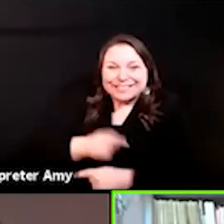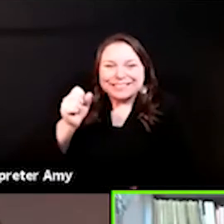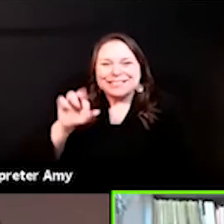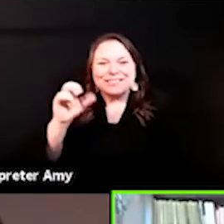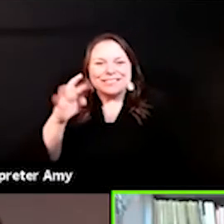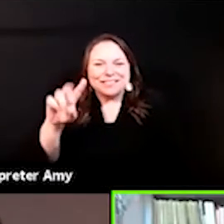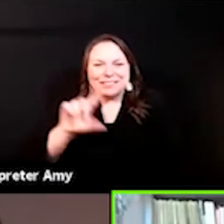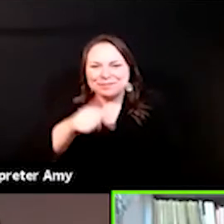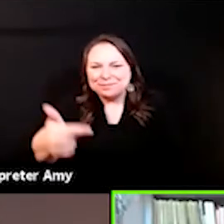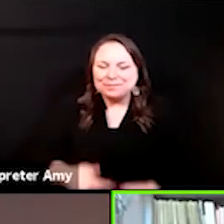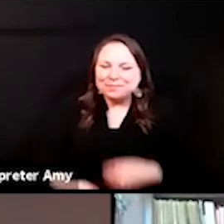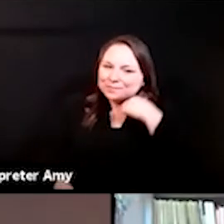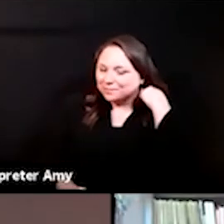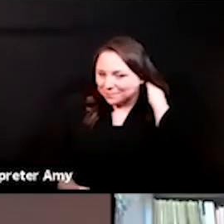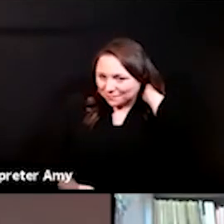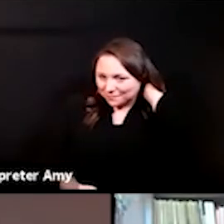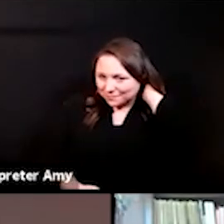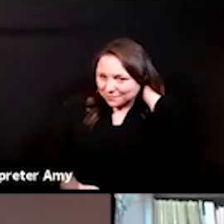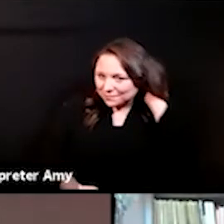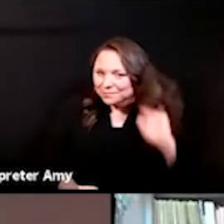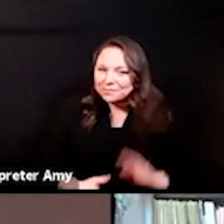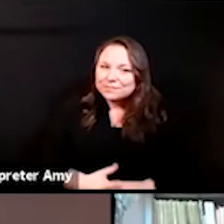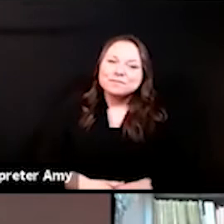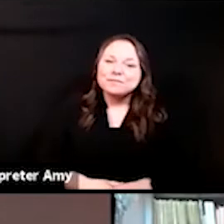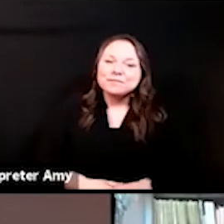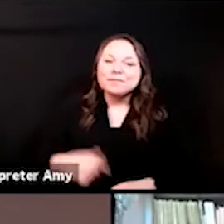A LITTLE LONGER. RASHAD, HOW ABOUT YOU?